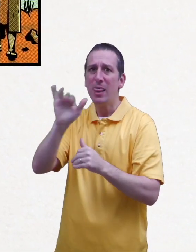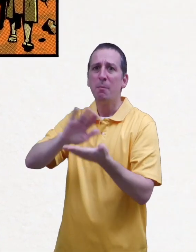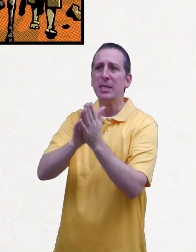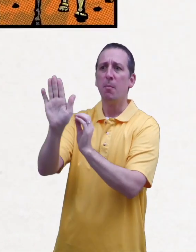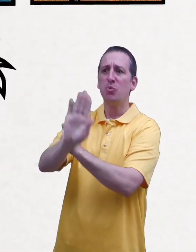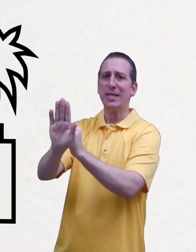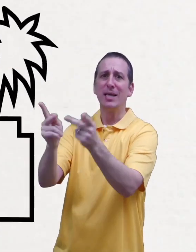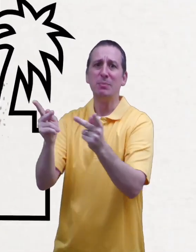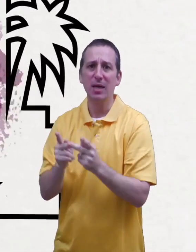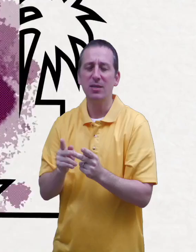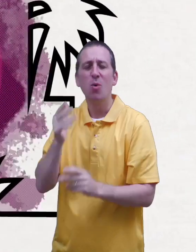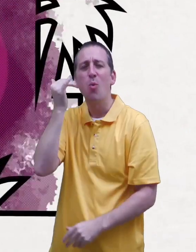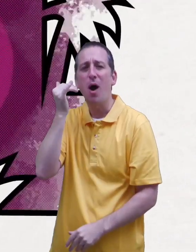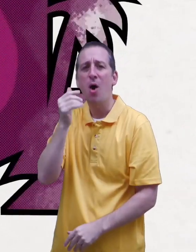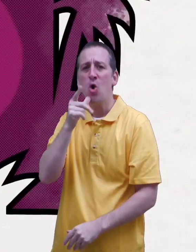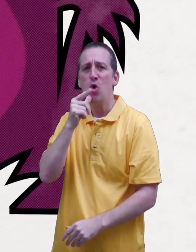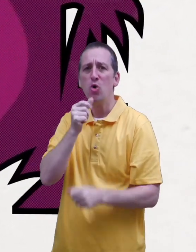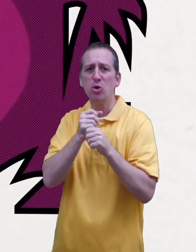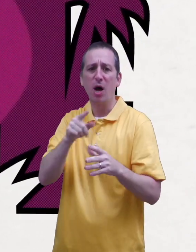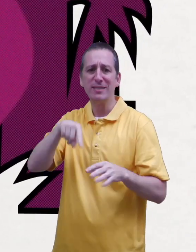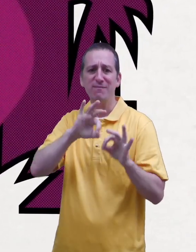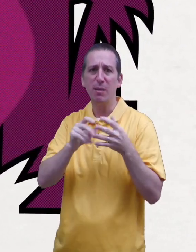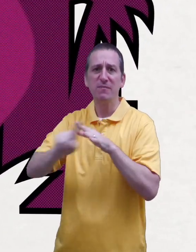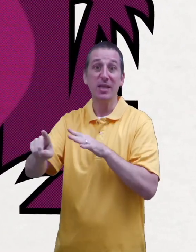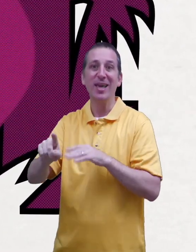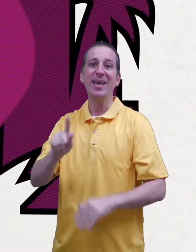it’s the place of safety. Because who are they fleeing from?